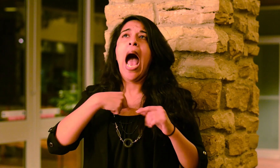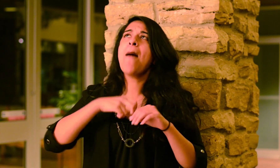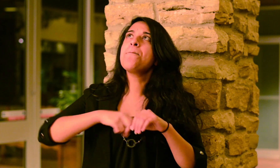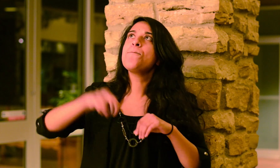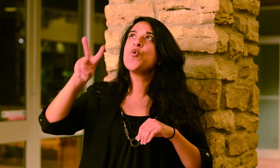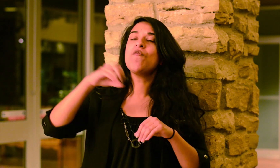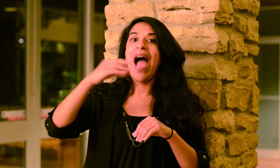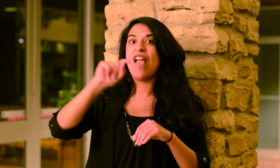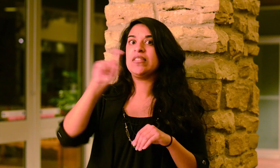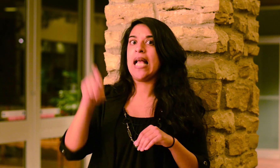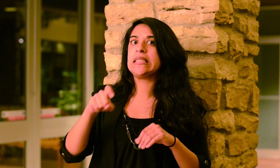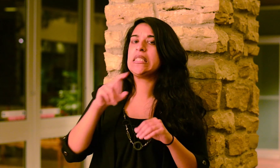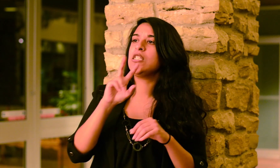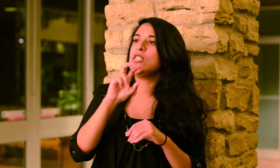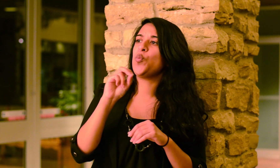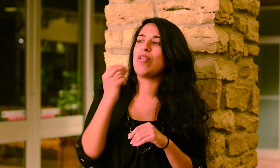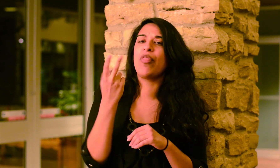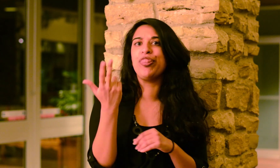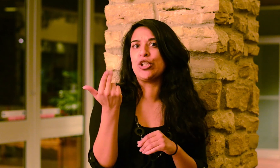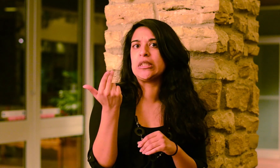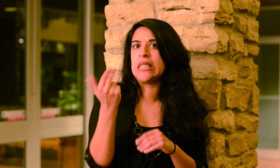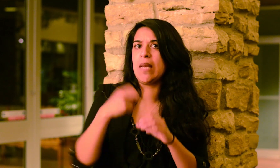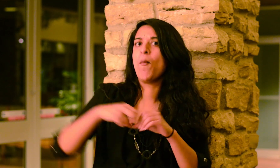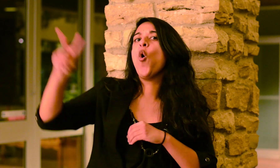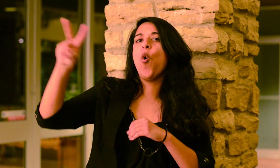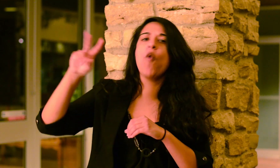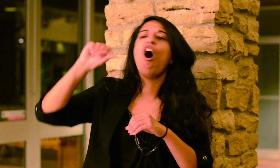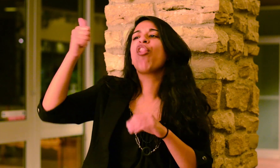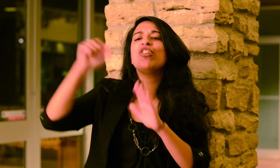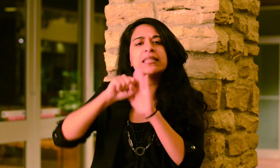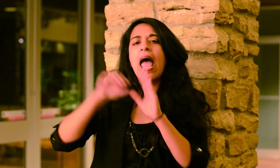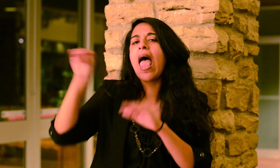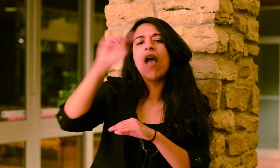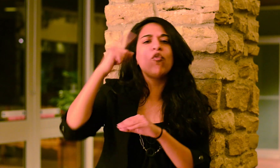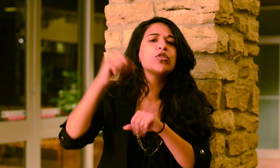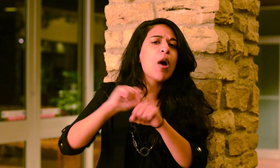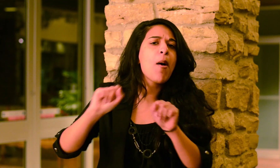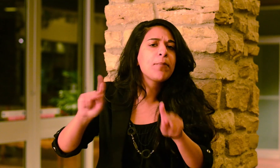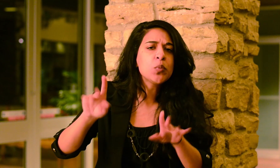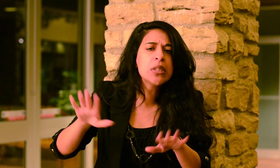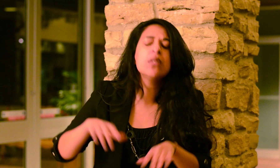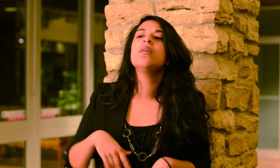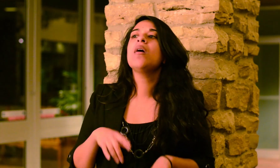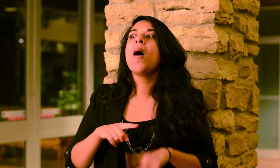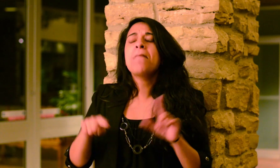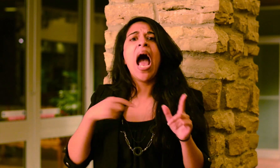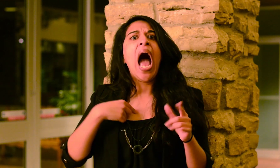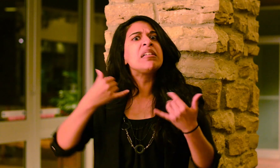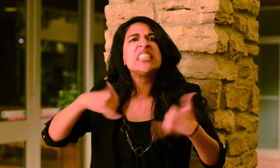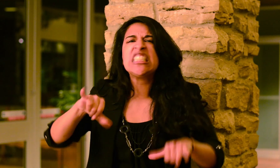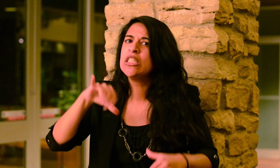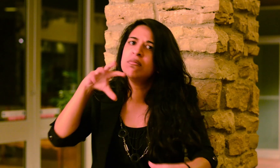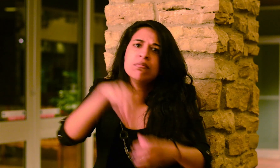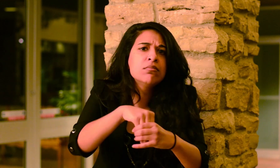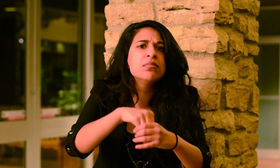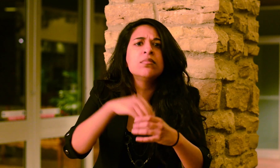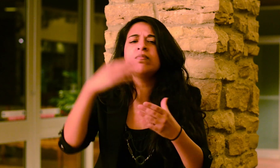I relocated out of Texas in 2013 to pursue a job opportunity but during that time I was still